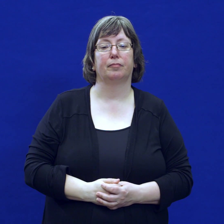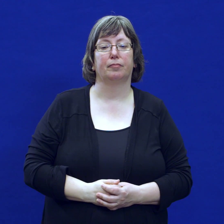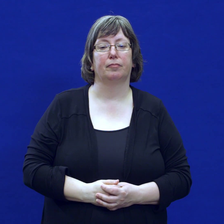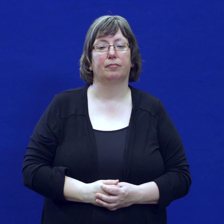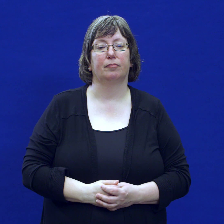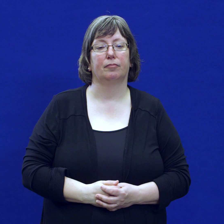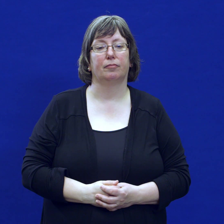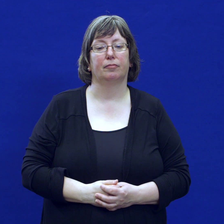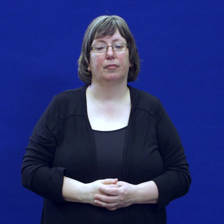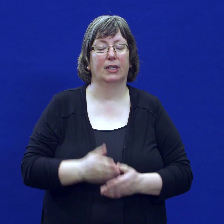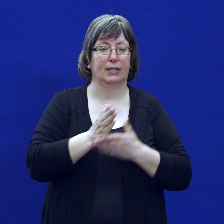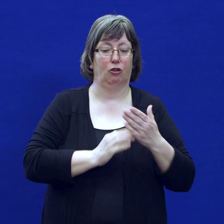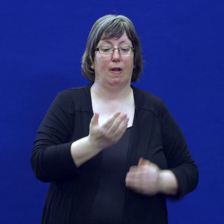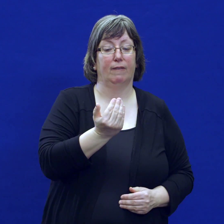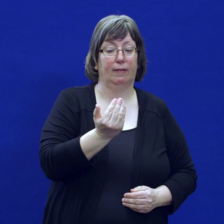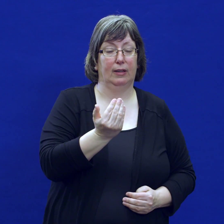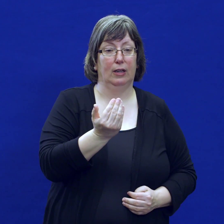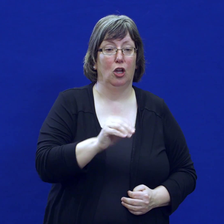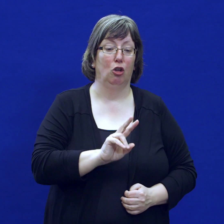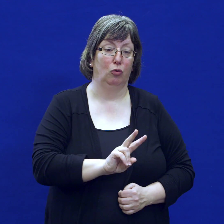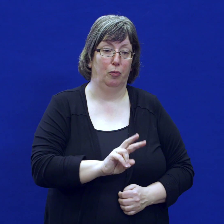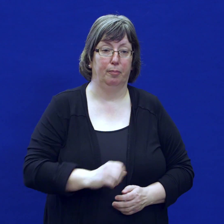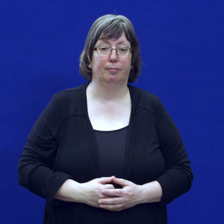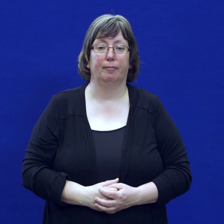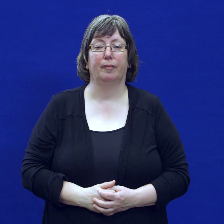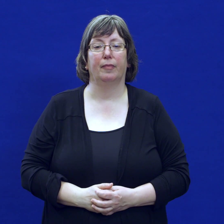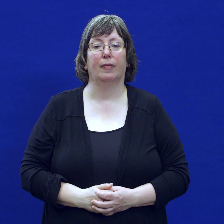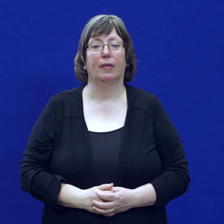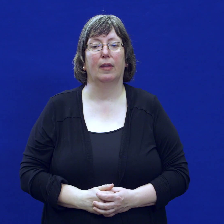section 15 subsection 2